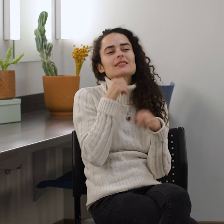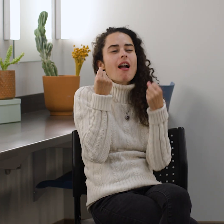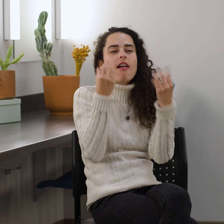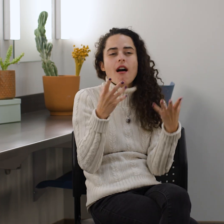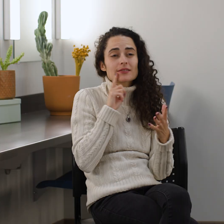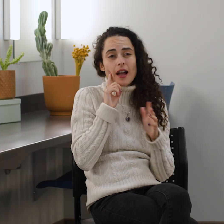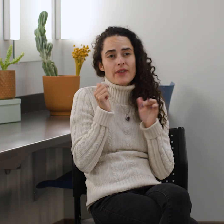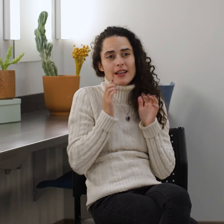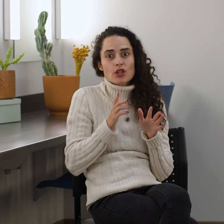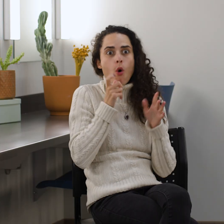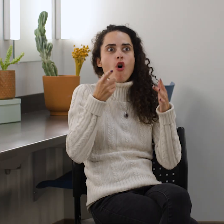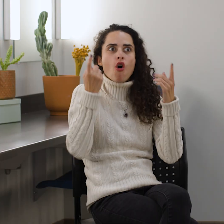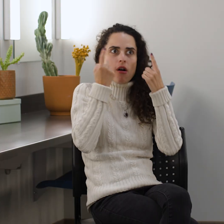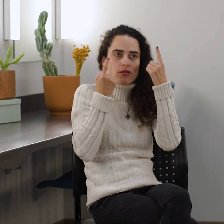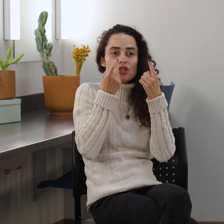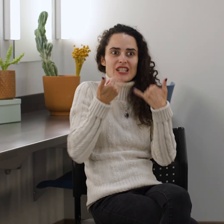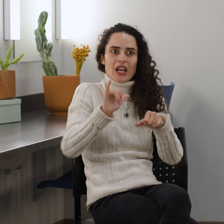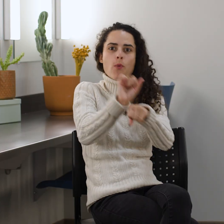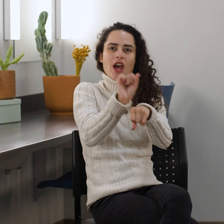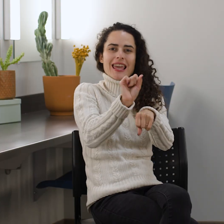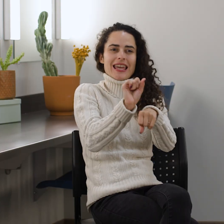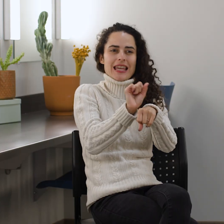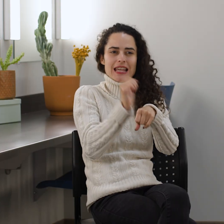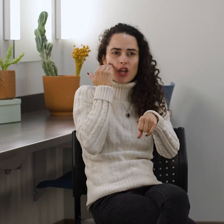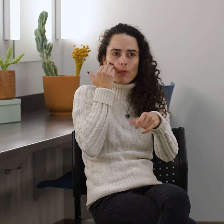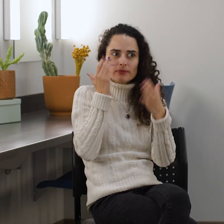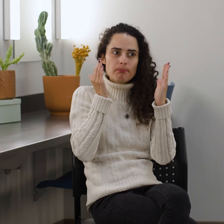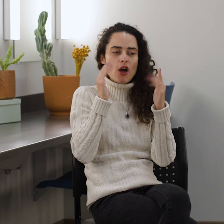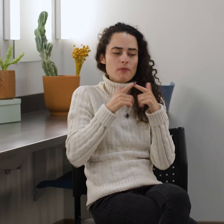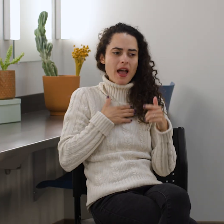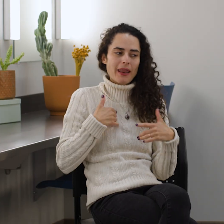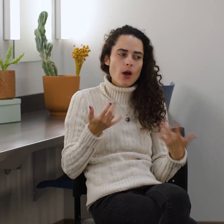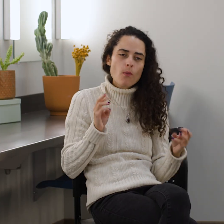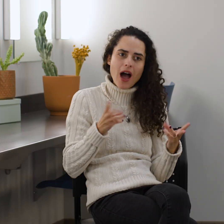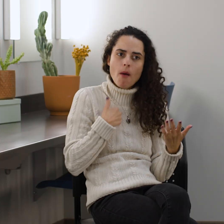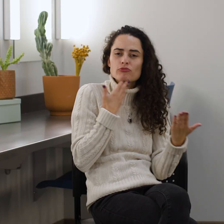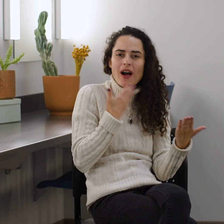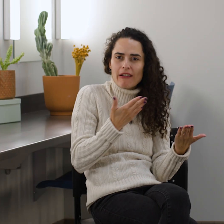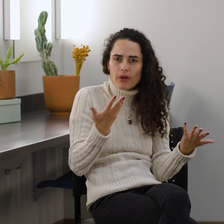There are not many Deaf actors who are considered still working, you know? Thinking about my life, I’m incredibly grateful